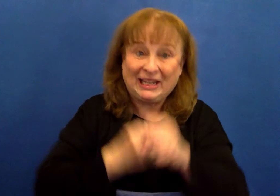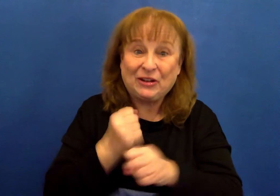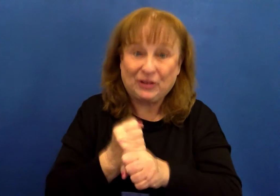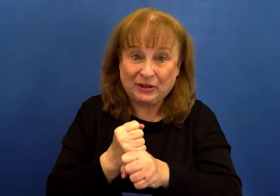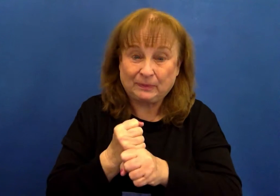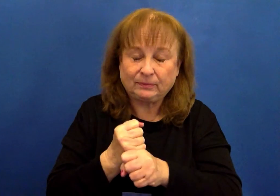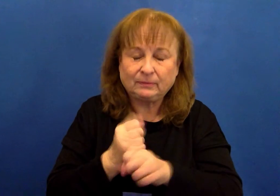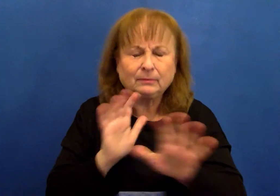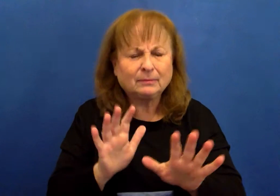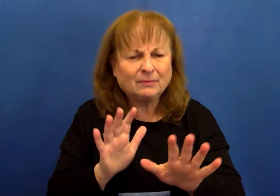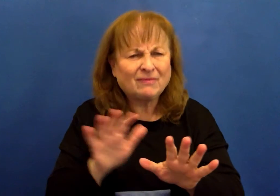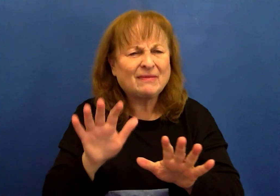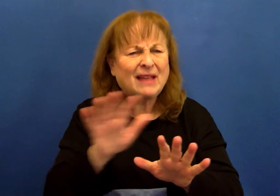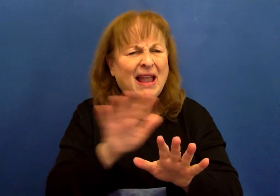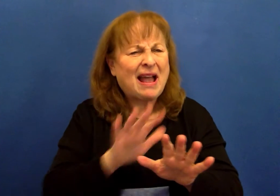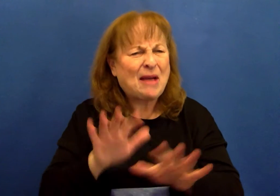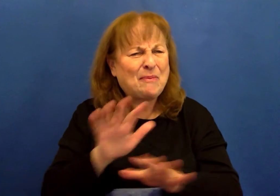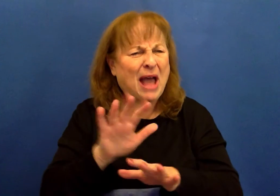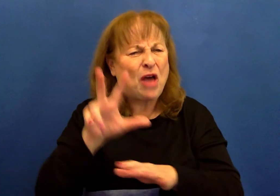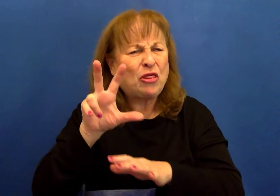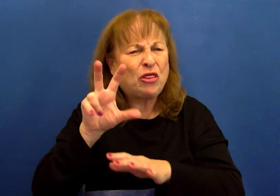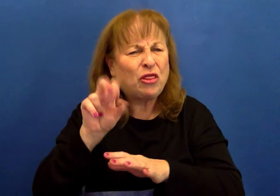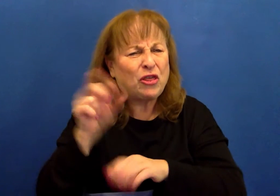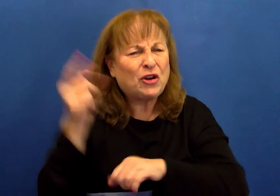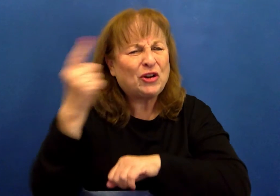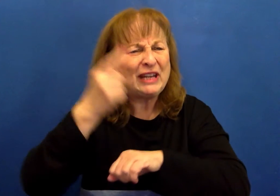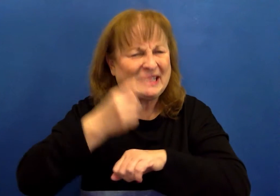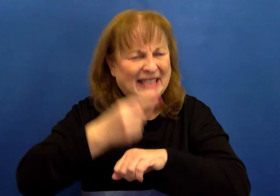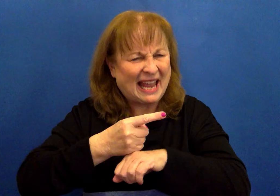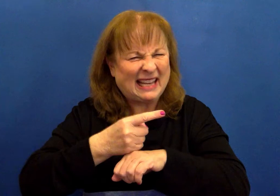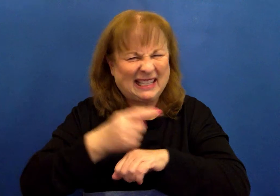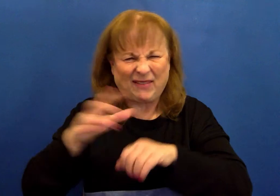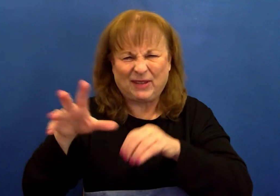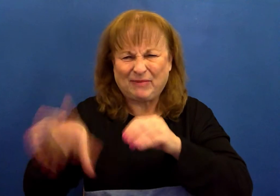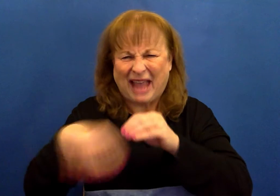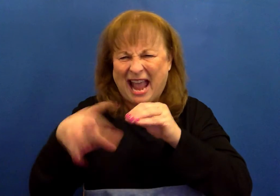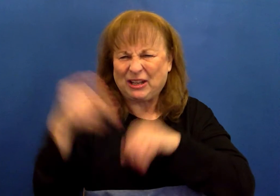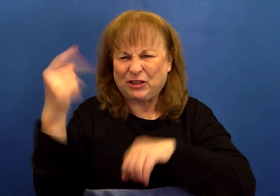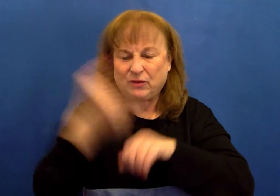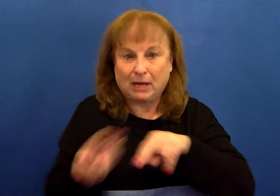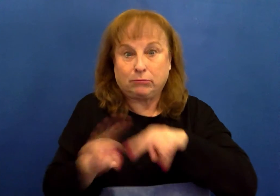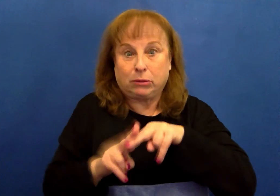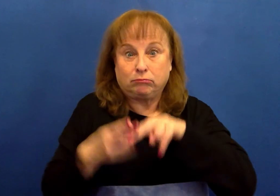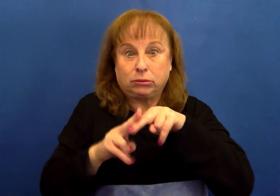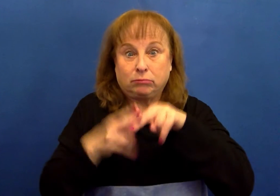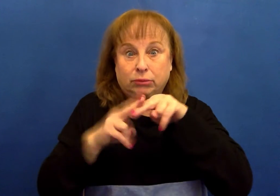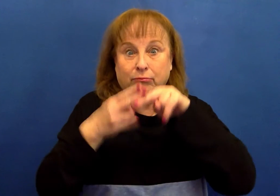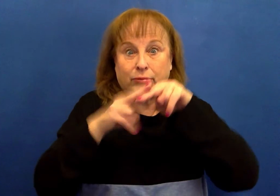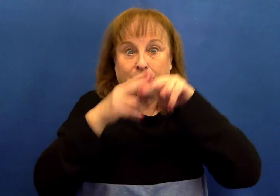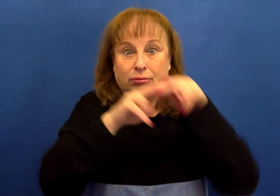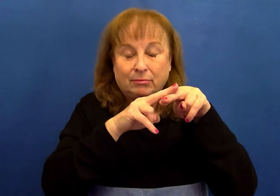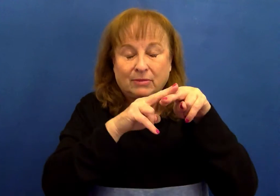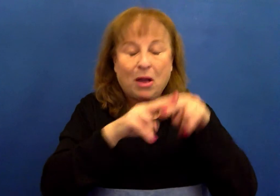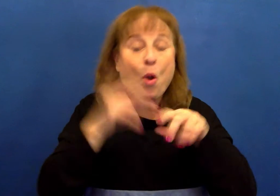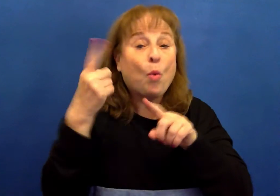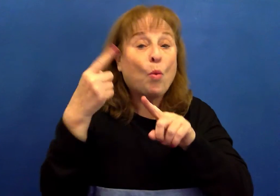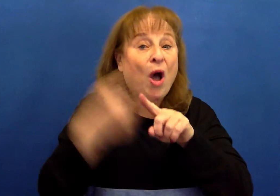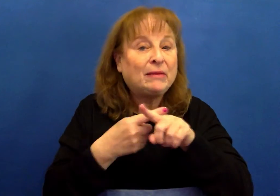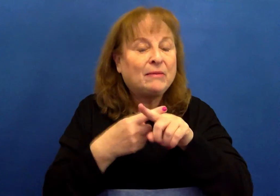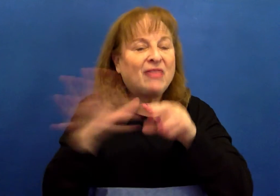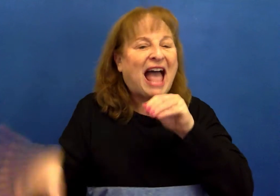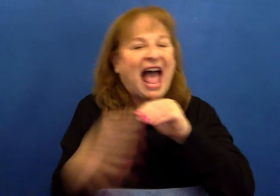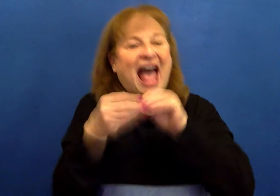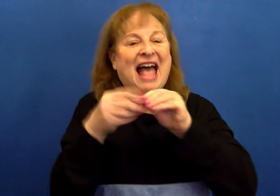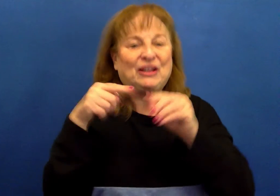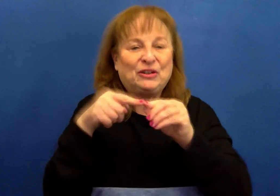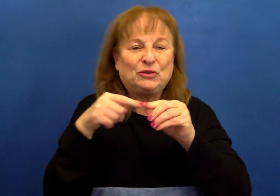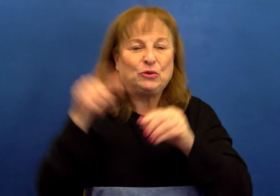When about 30 days of these extra days have accumulated, a month is added to the lunar year.